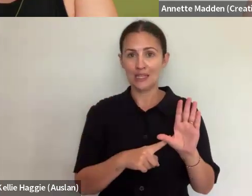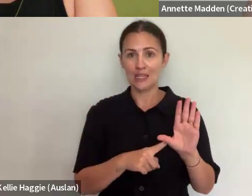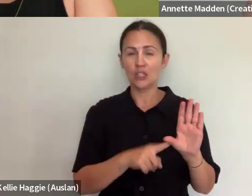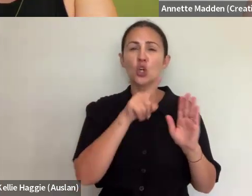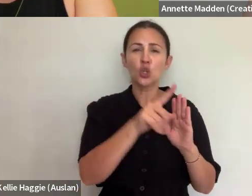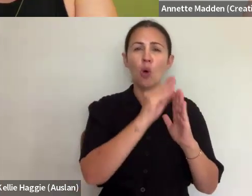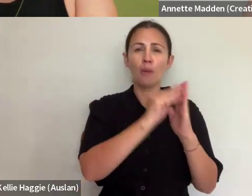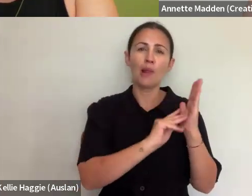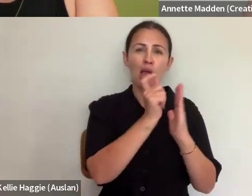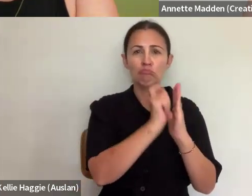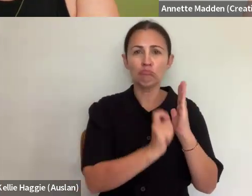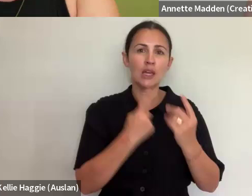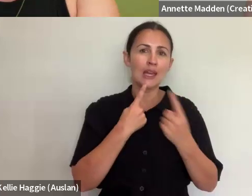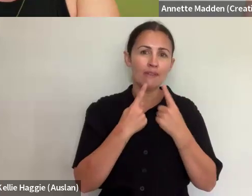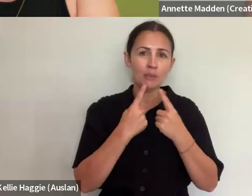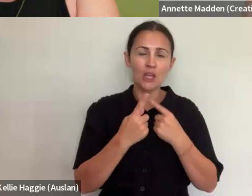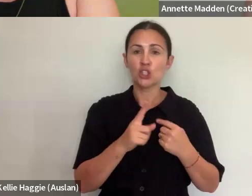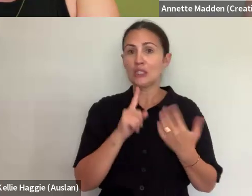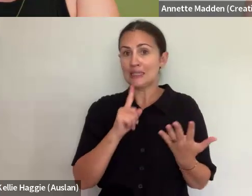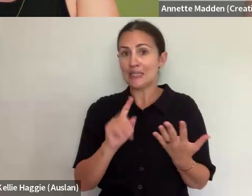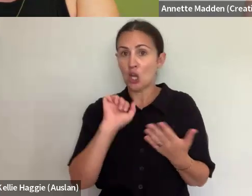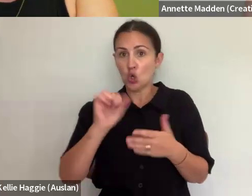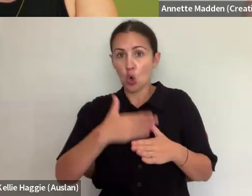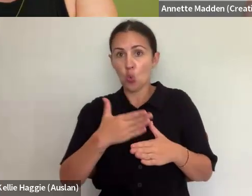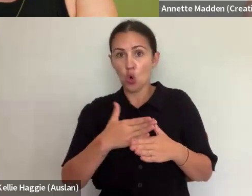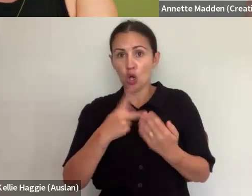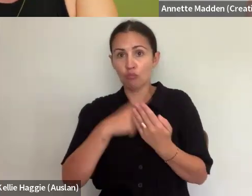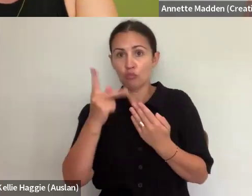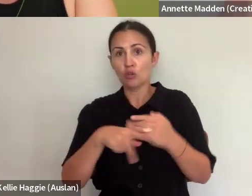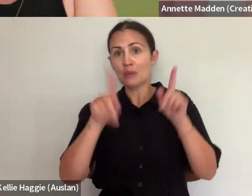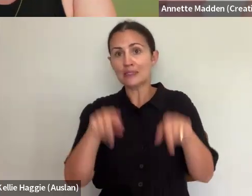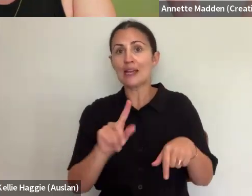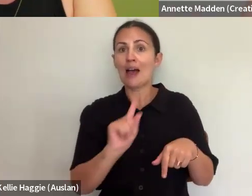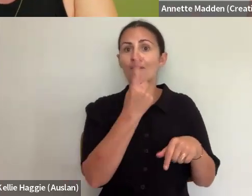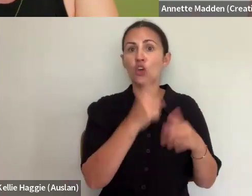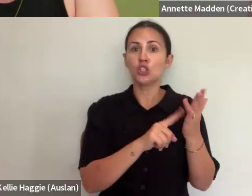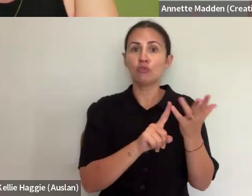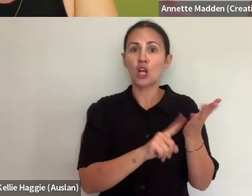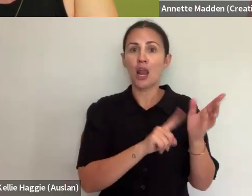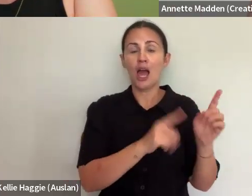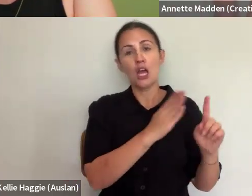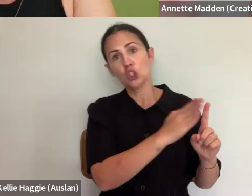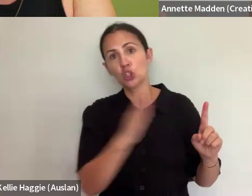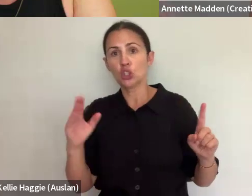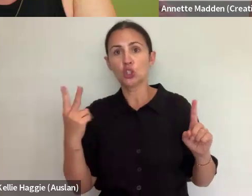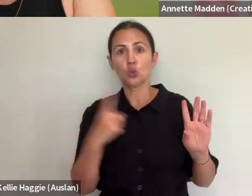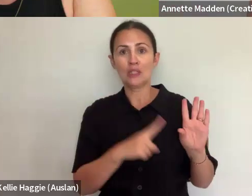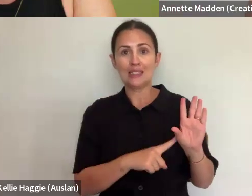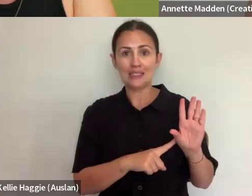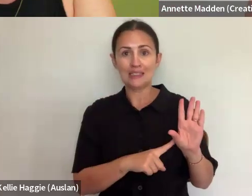So, the two-year program that you would propose as part of your application can either be